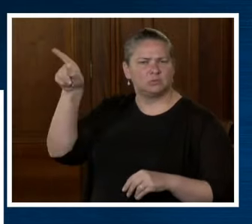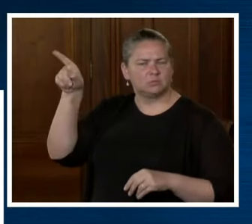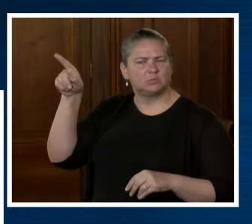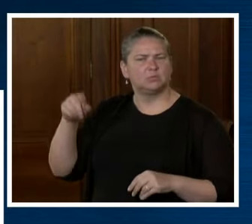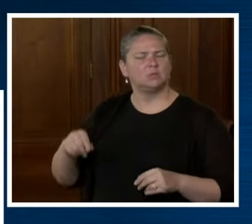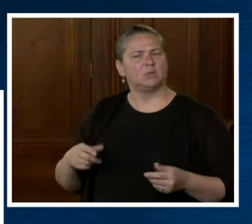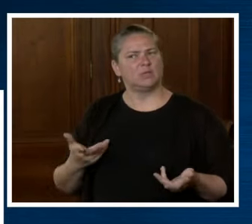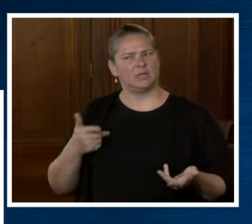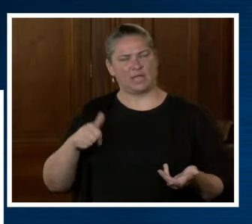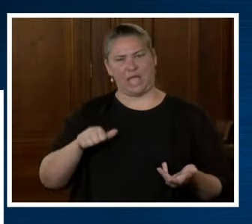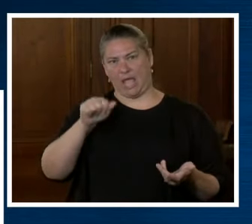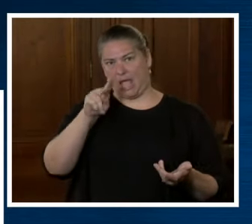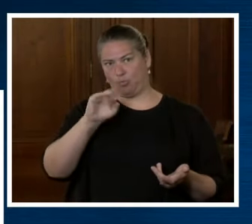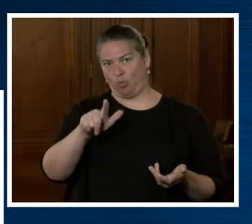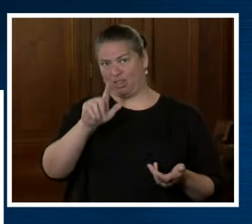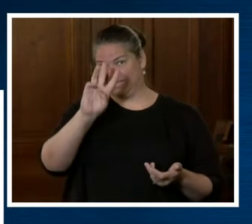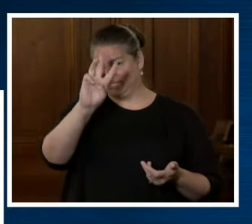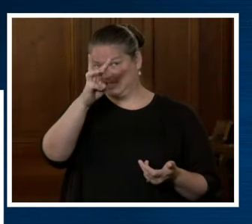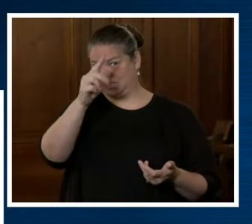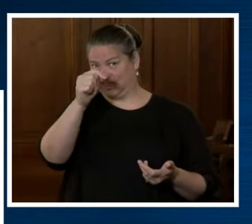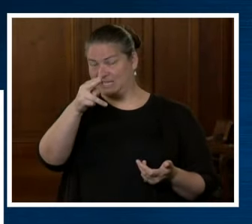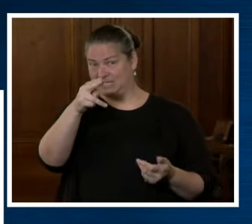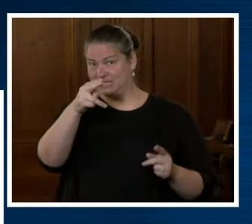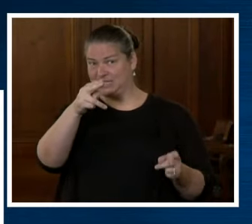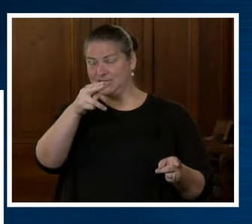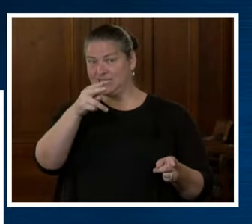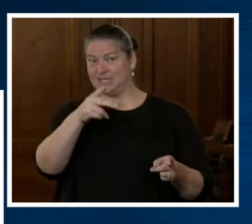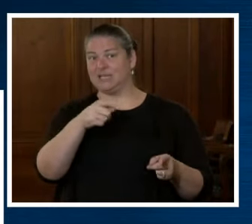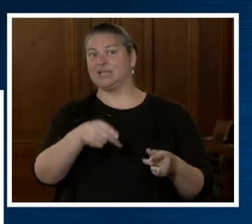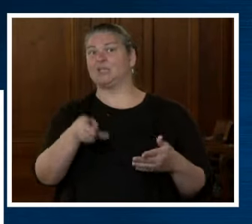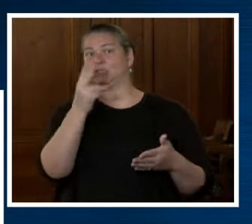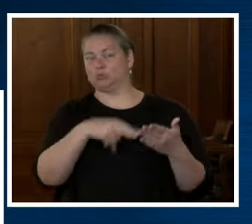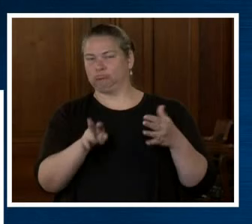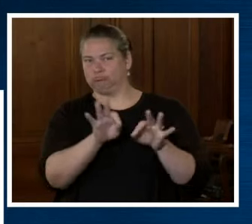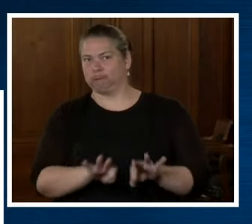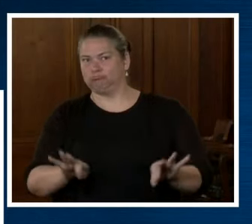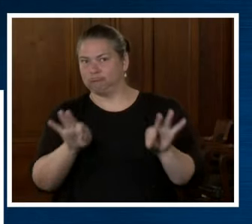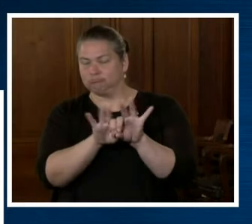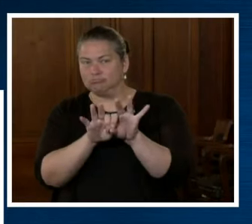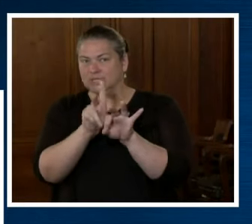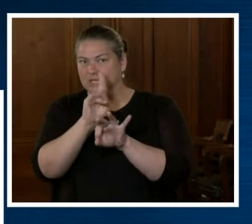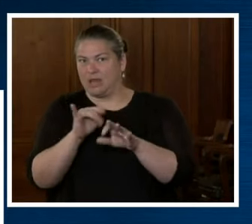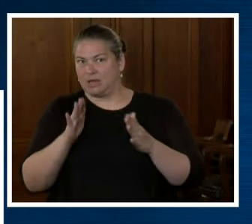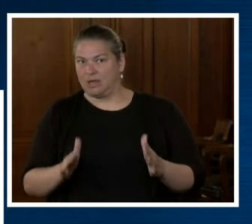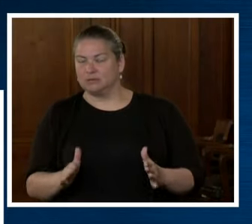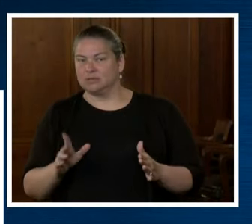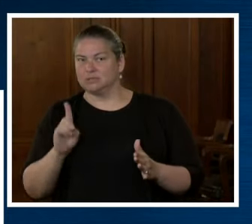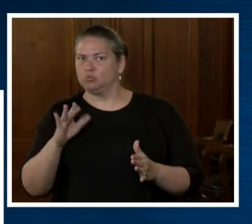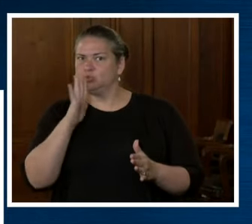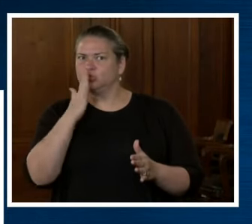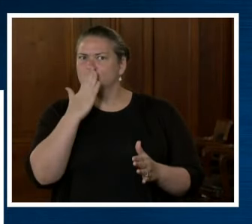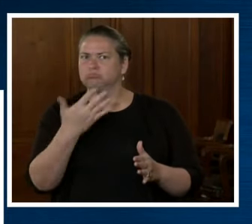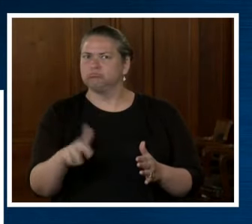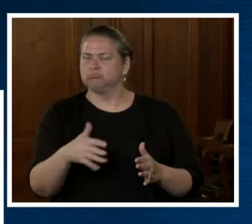FOREVER GRATEFUL. WE'VE HAD MULTIPLE STUDIES NOW,